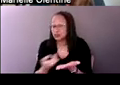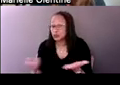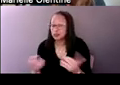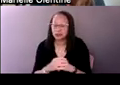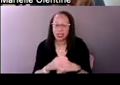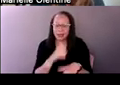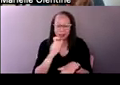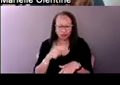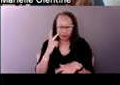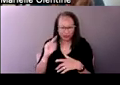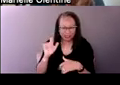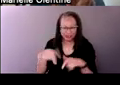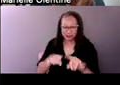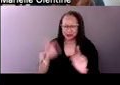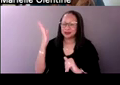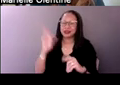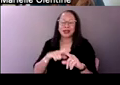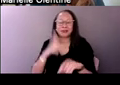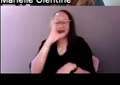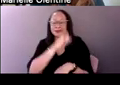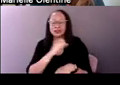If you have the best festival run, if because of the